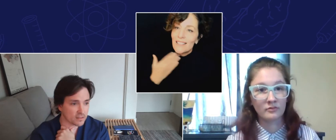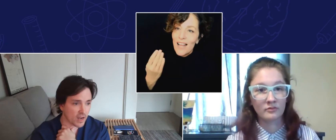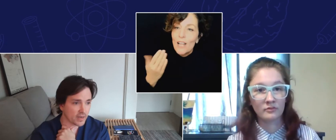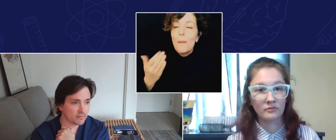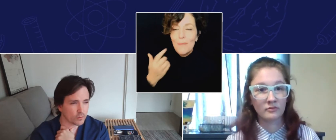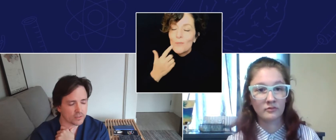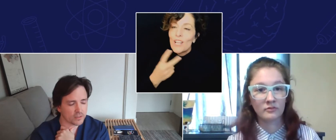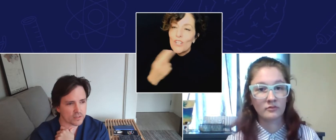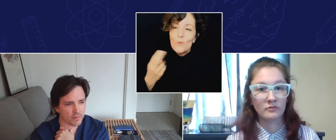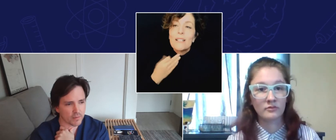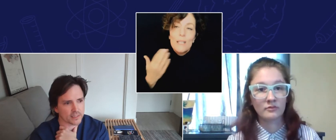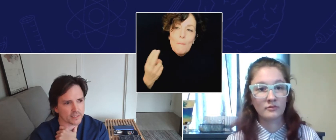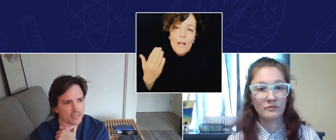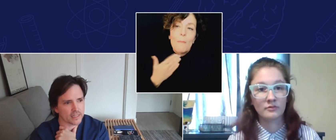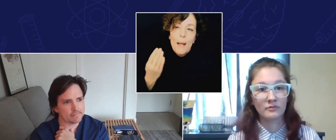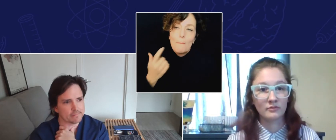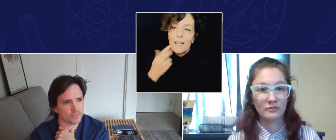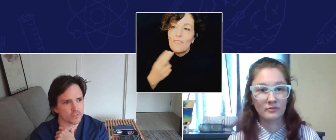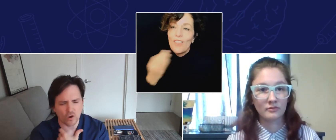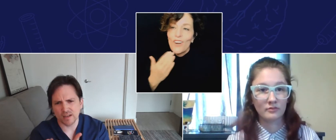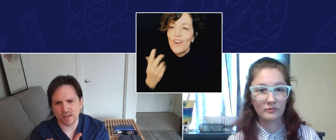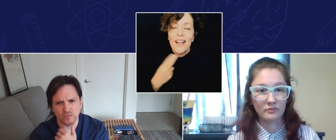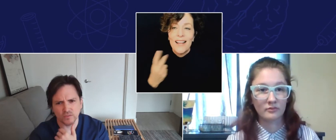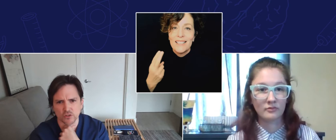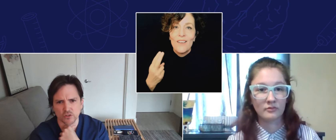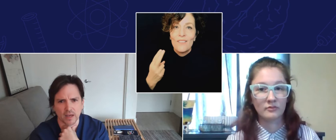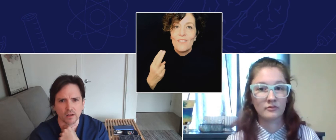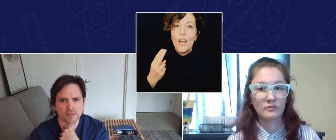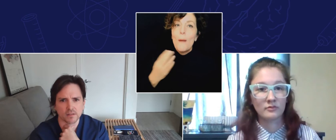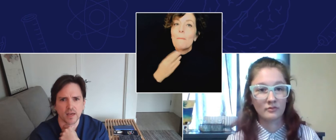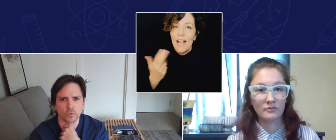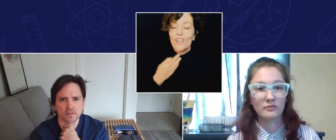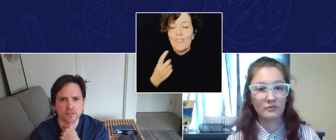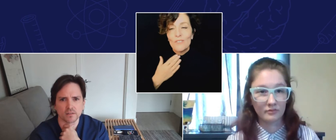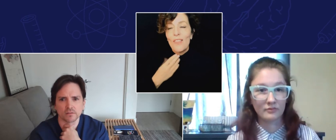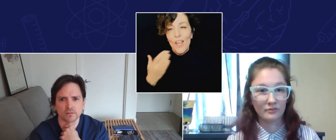mostly use sim-com, I believe, um... There's all kinds of communication backgrounds in that organization.